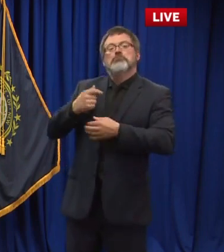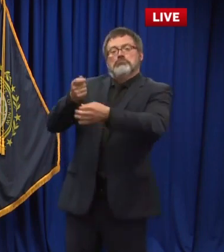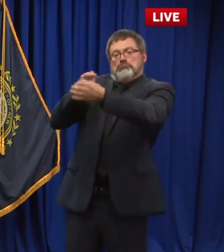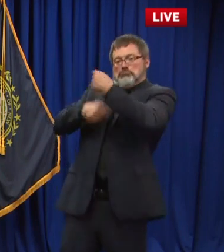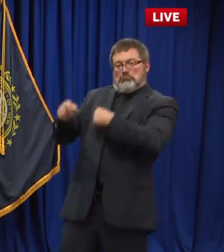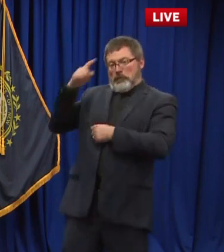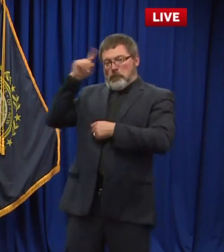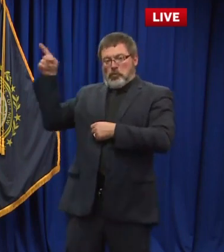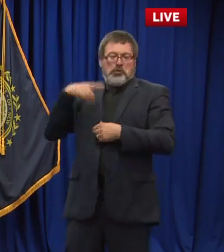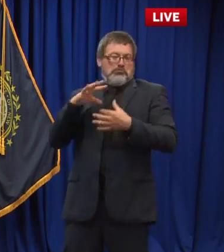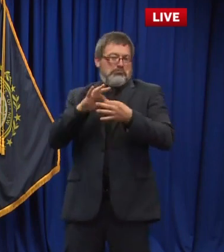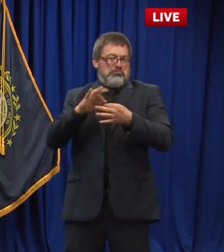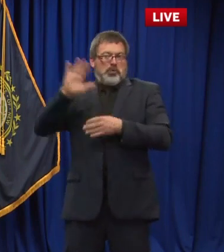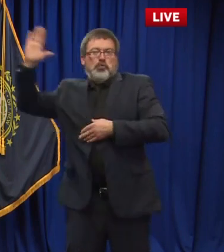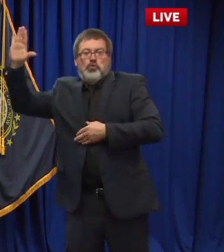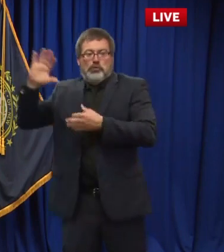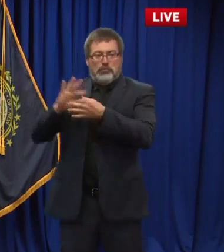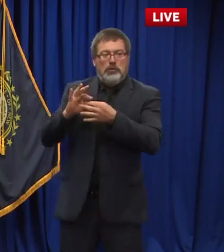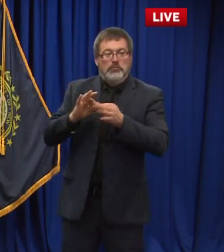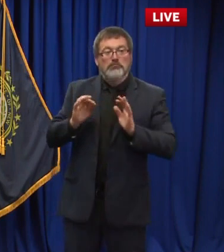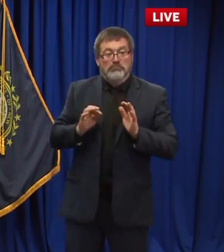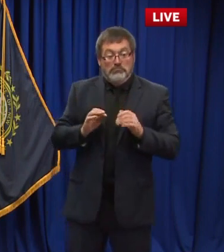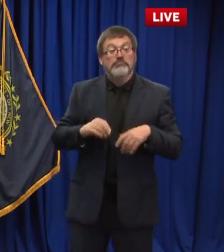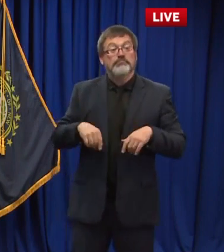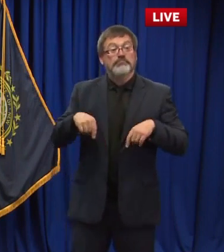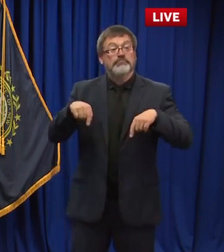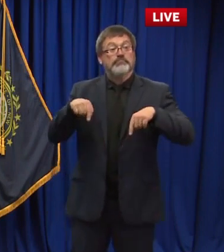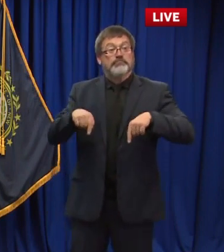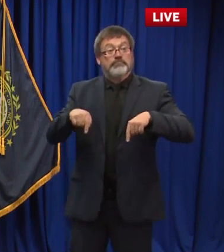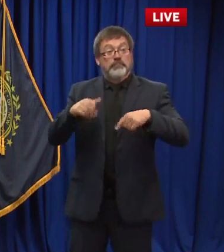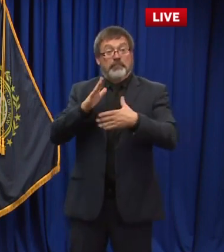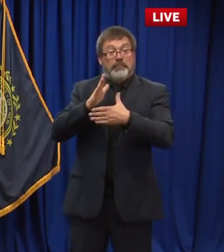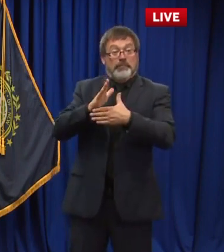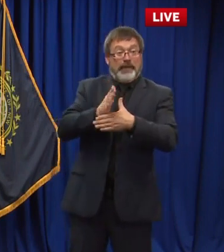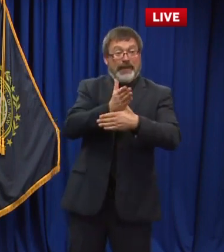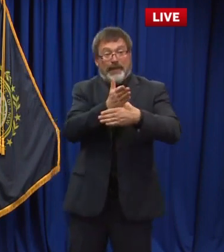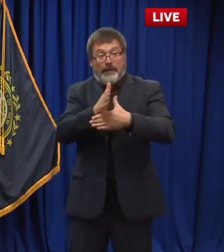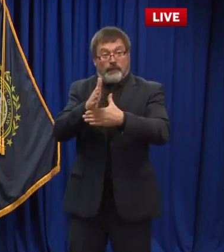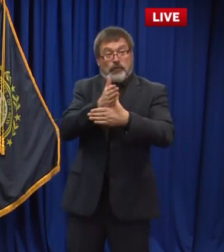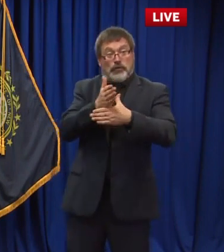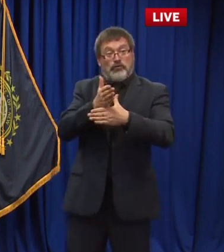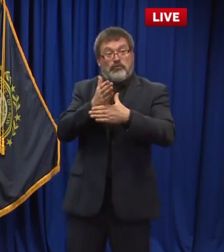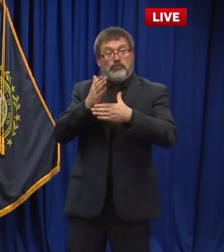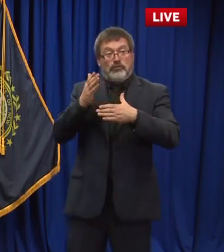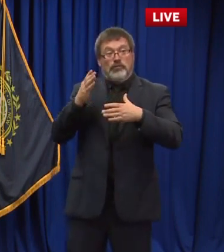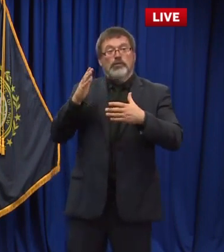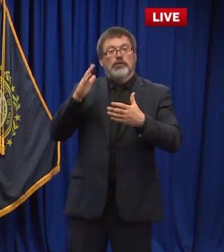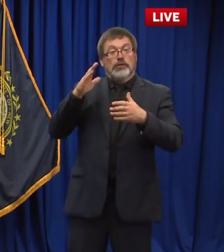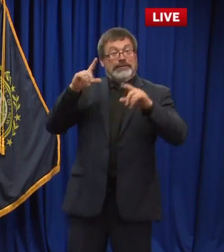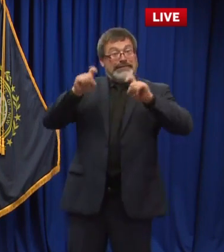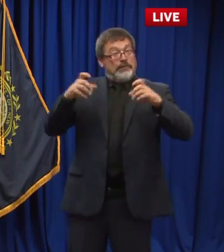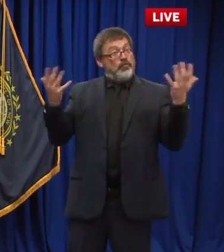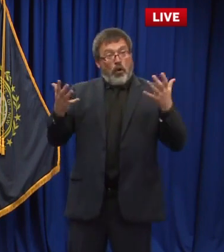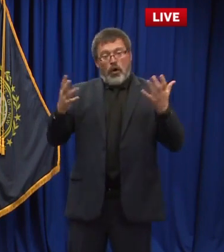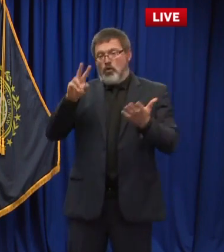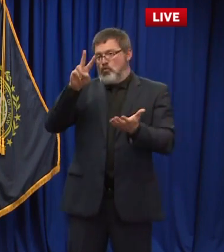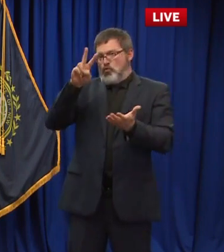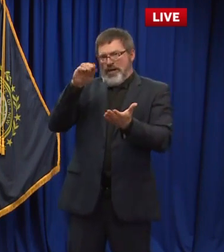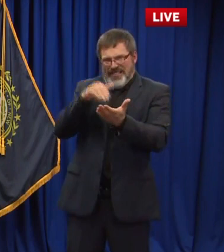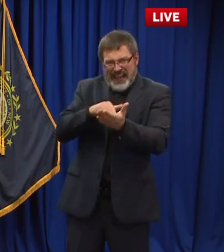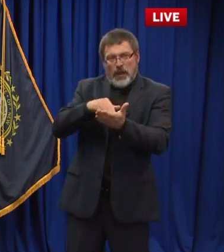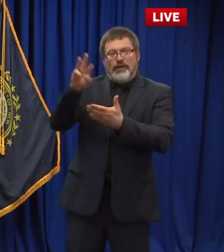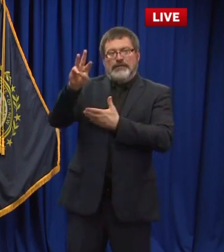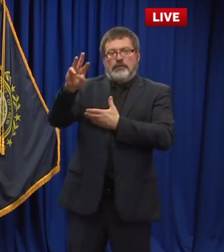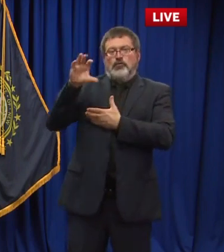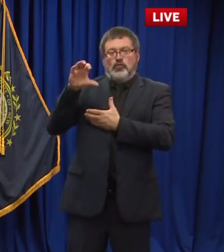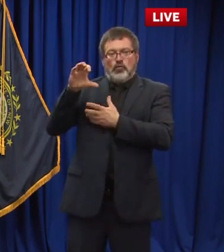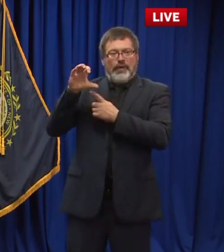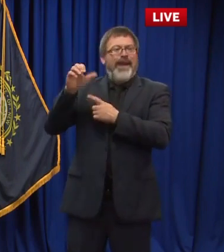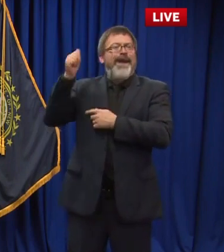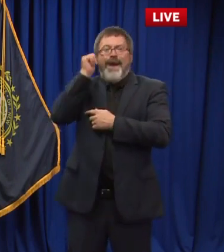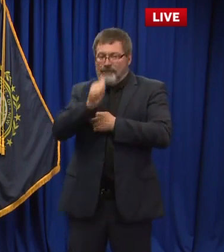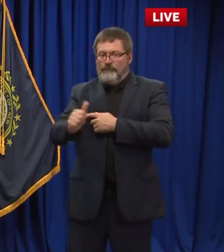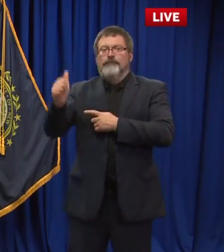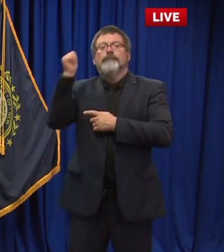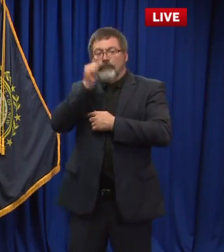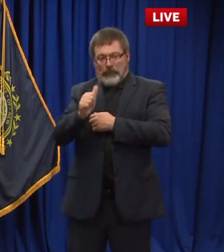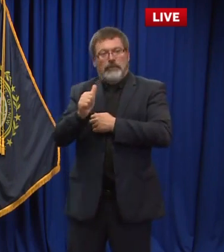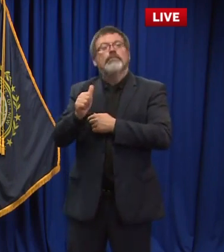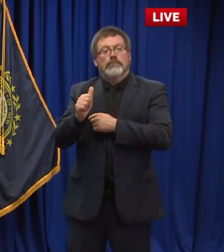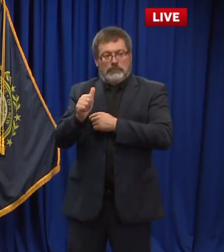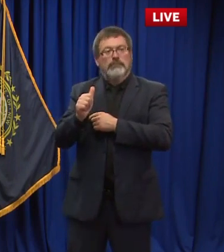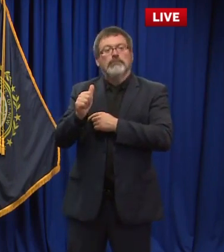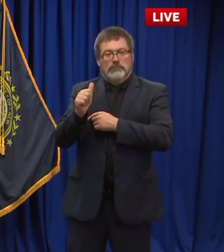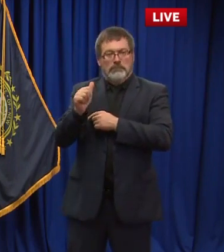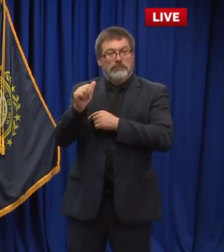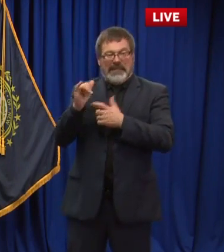OUR TESTING ON UPDATING AND OUTBREAK DATA, OVER THE LAST WEEK ABOUT WE HAVE PERFORMED ON AVERAGE MORE THAN 2600 PCR-BASED TESTS PER DAY.